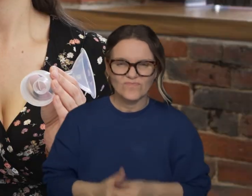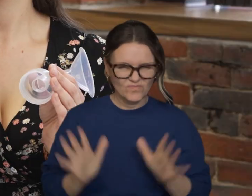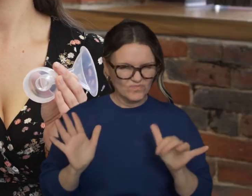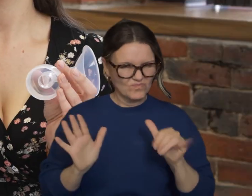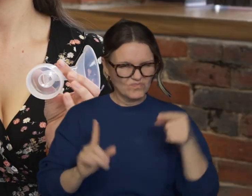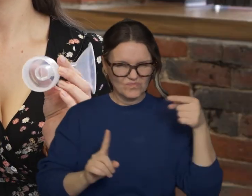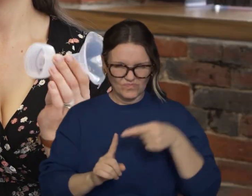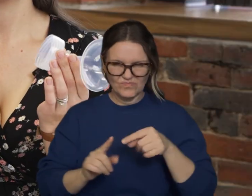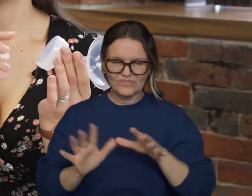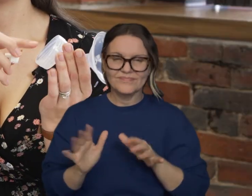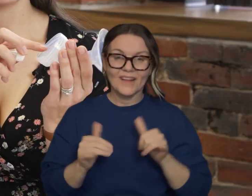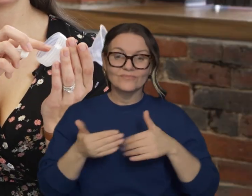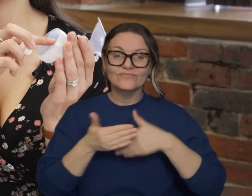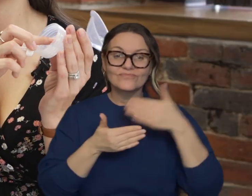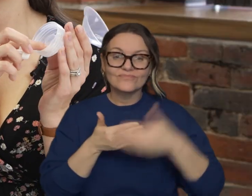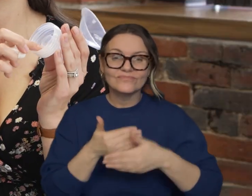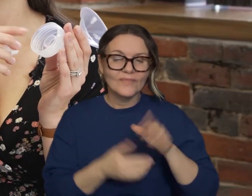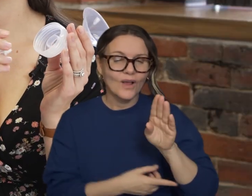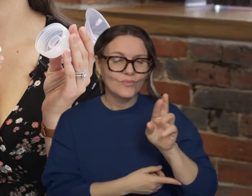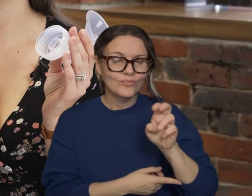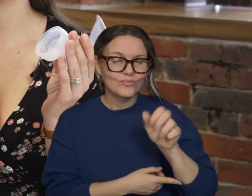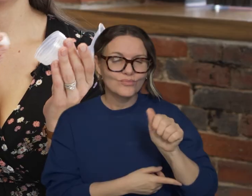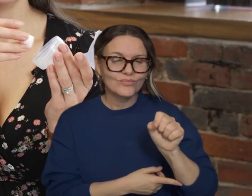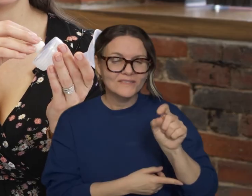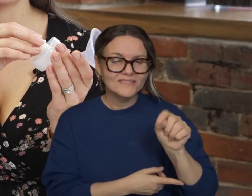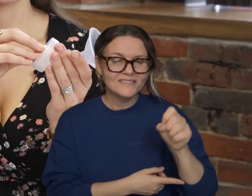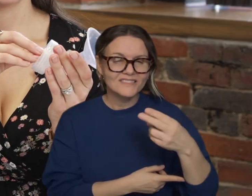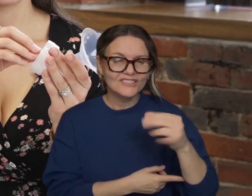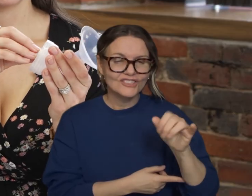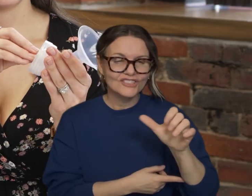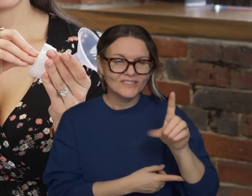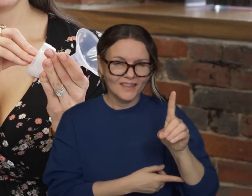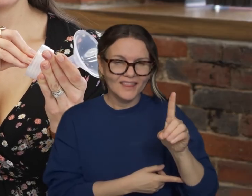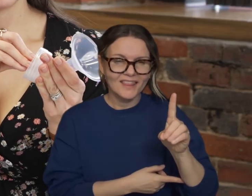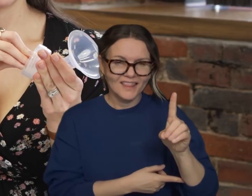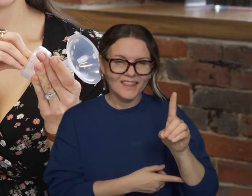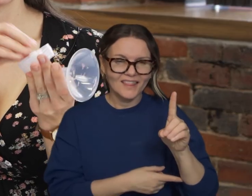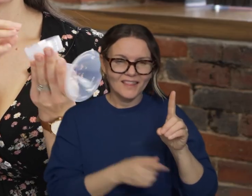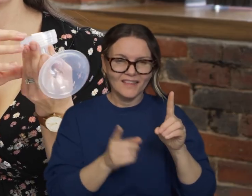duck bill valve go right in that bottom Circle there now it's going to go inside that circle